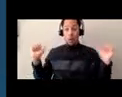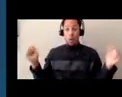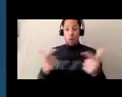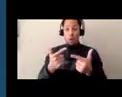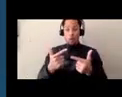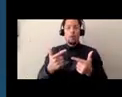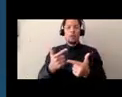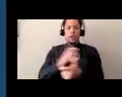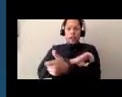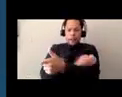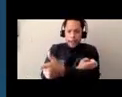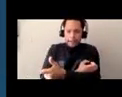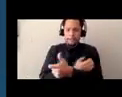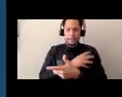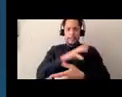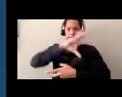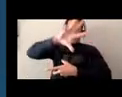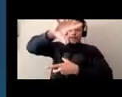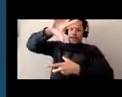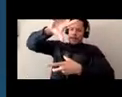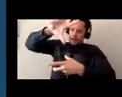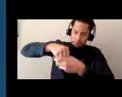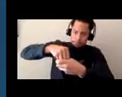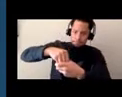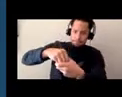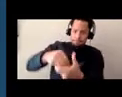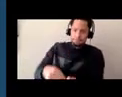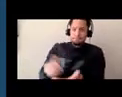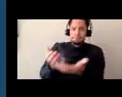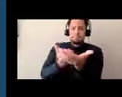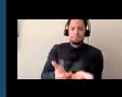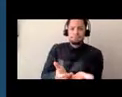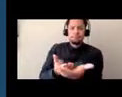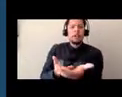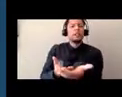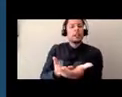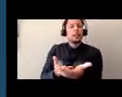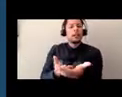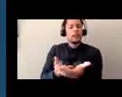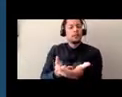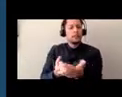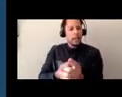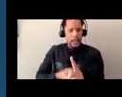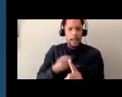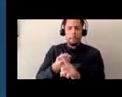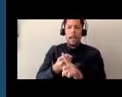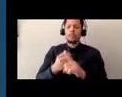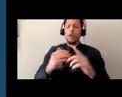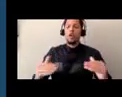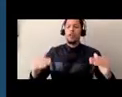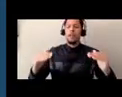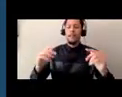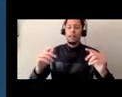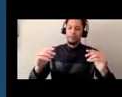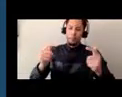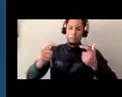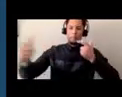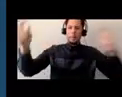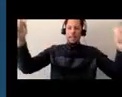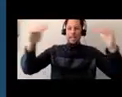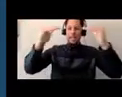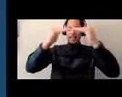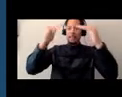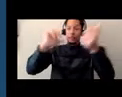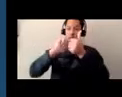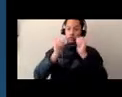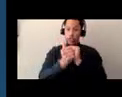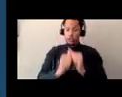a larger more sustainable systems level change And within that work there was just recently